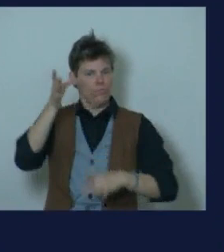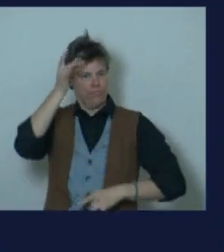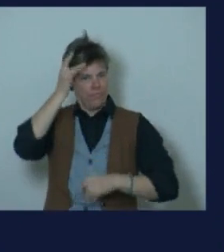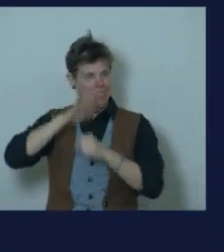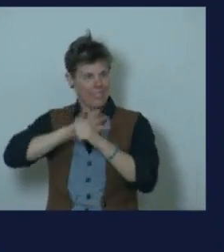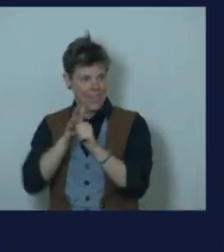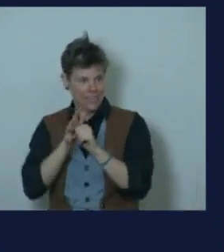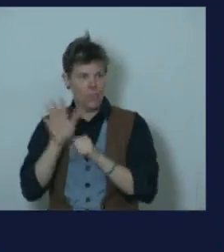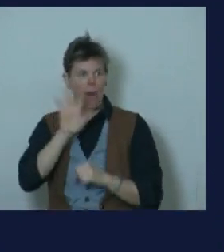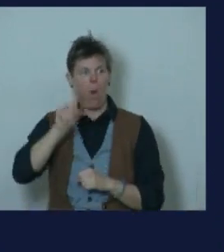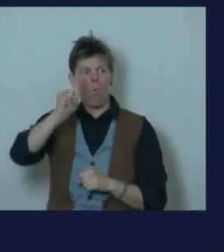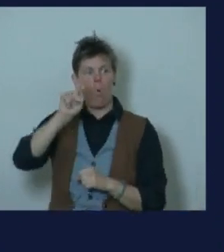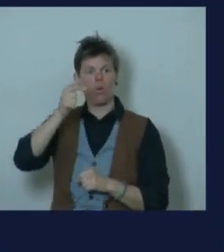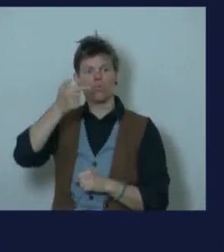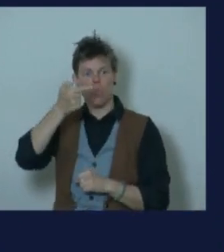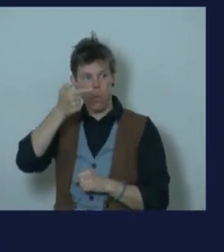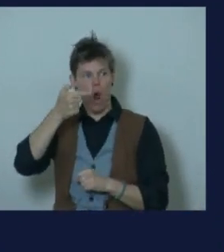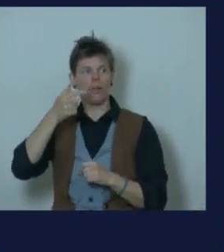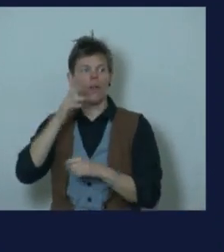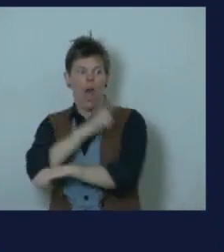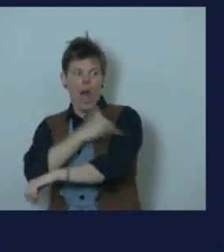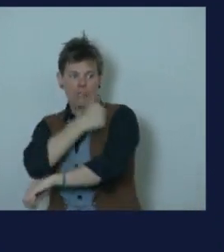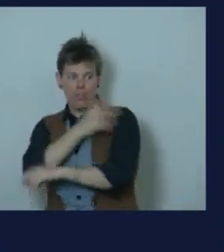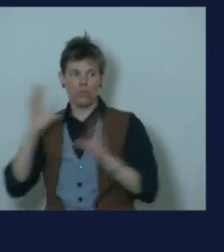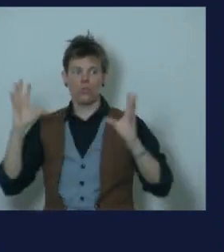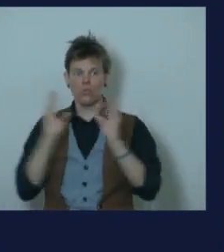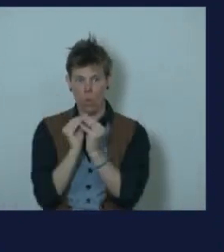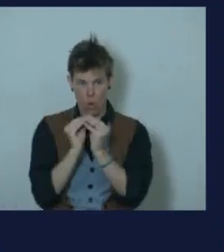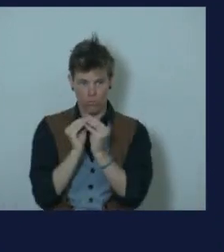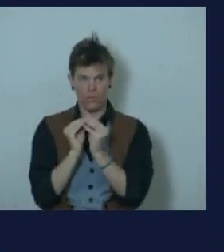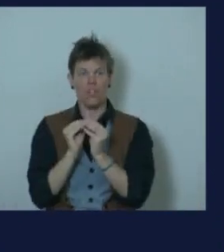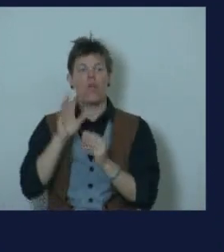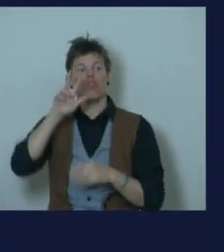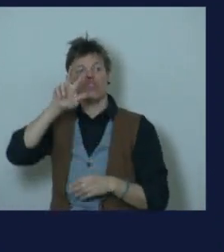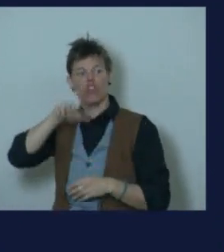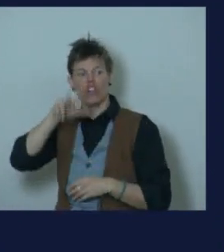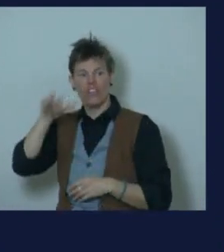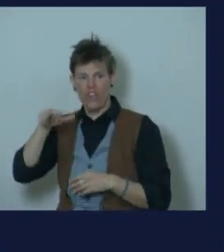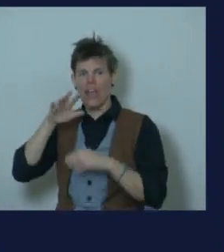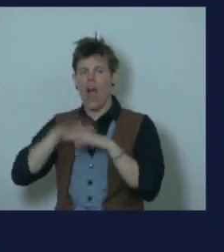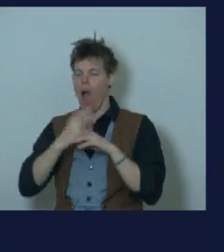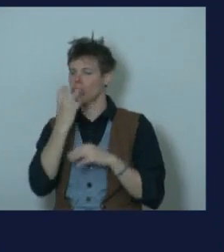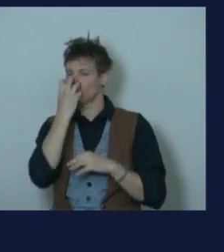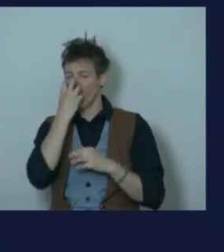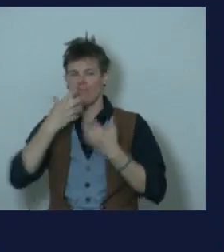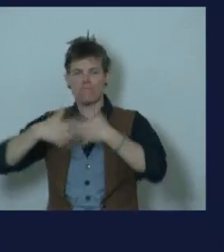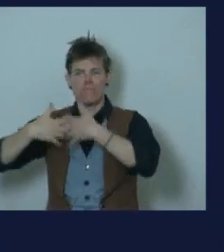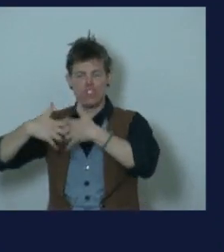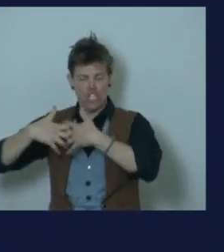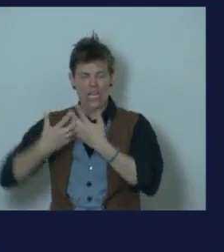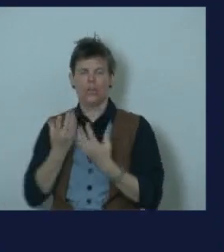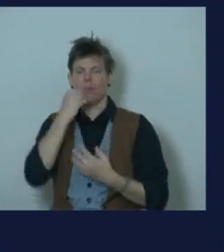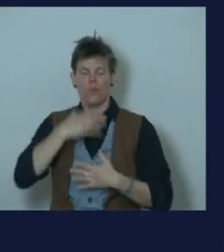WE ANNOUNCED 139 NEW TODAY. WE HAVE 121 TOTAL HOSPITALIZATIONS.